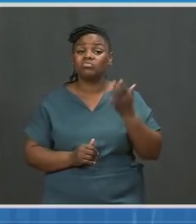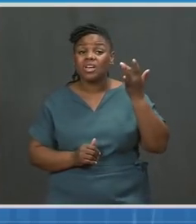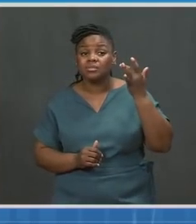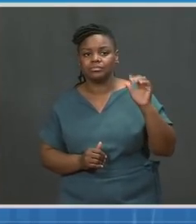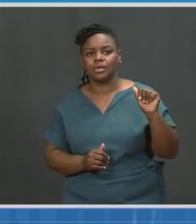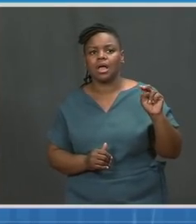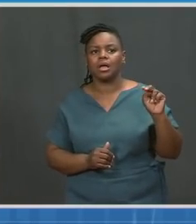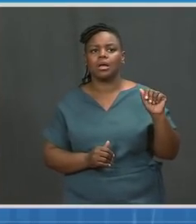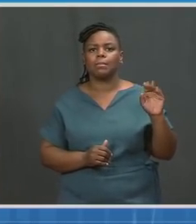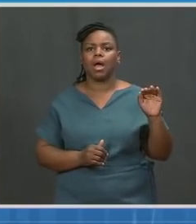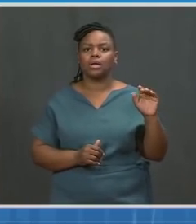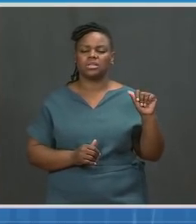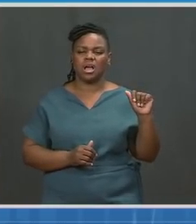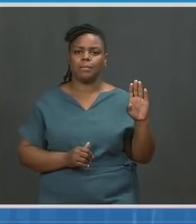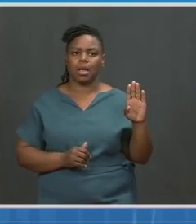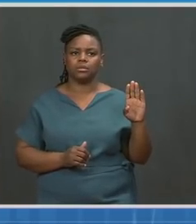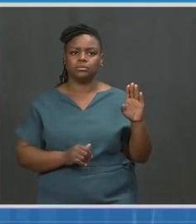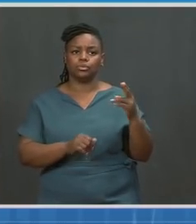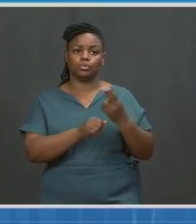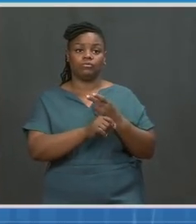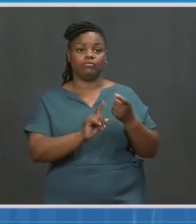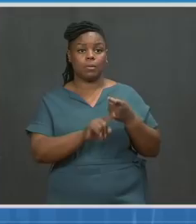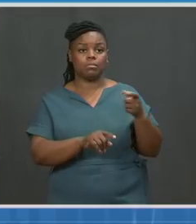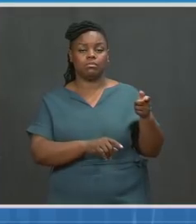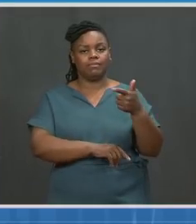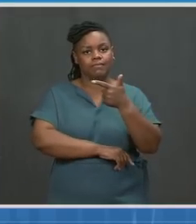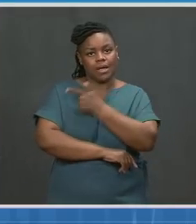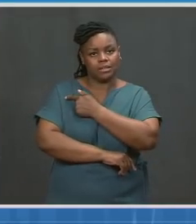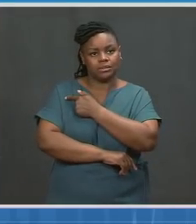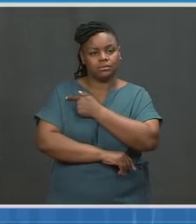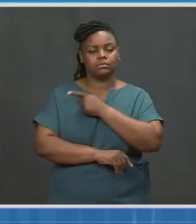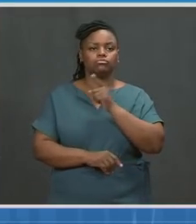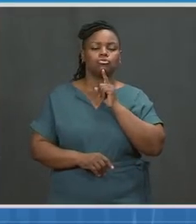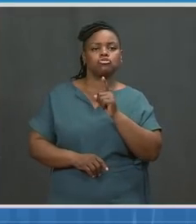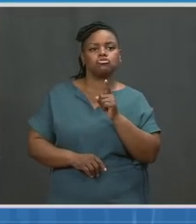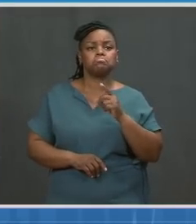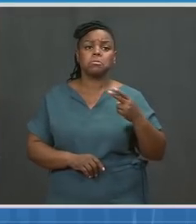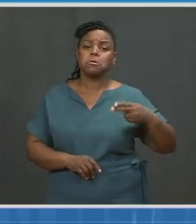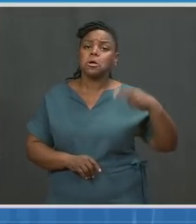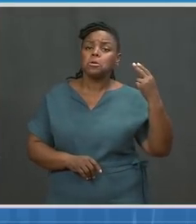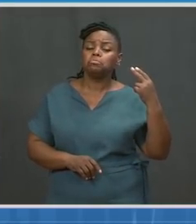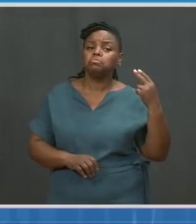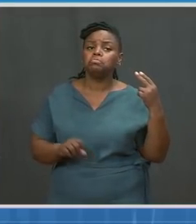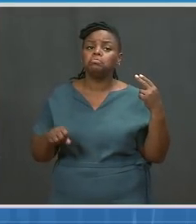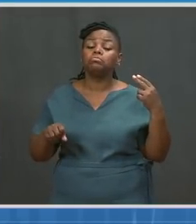by this vaccine are considerably high. And then, finally -- next slide --